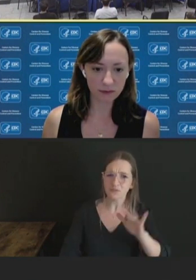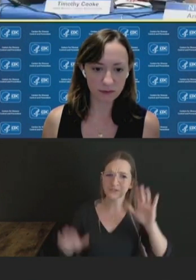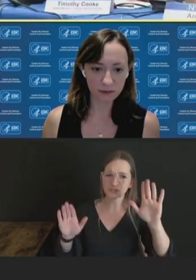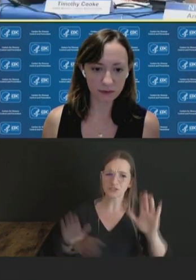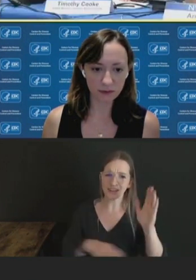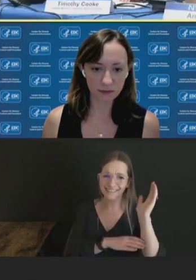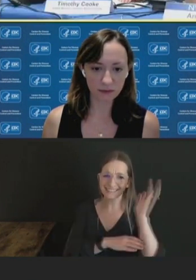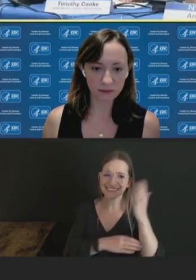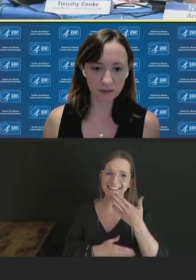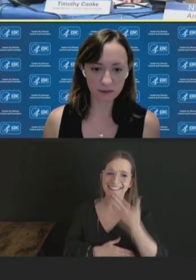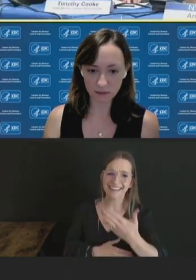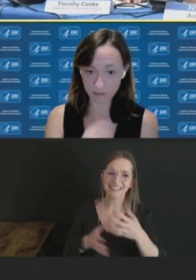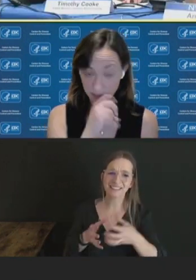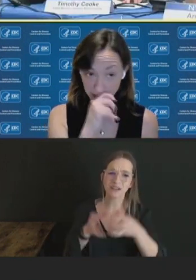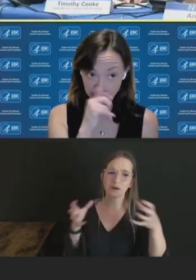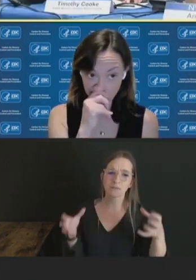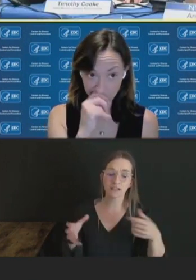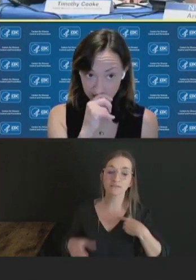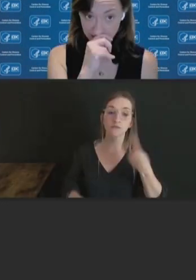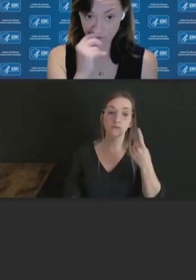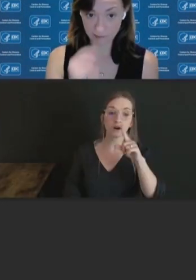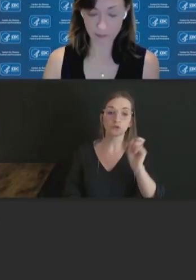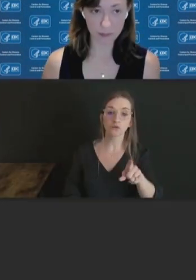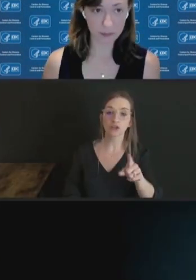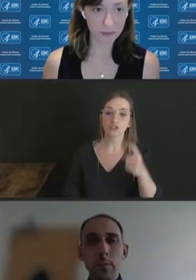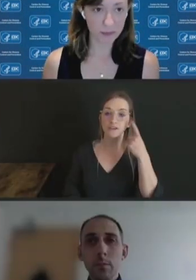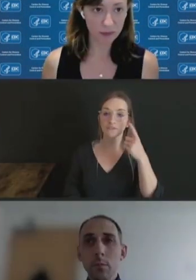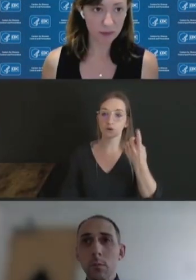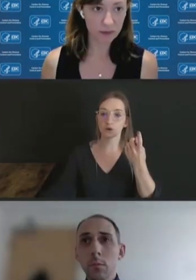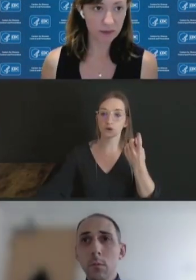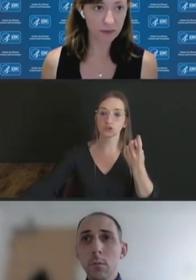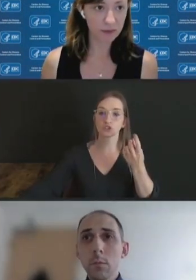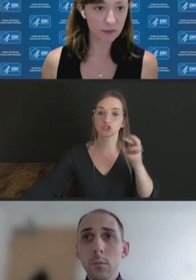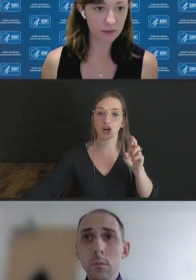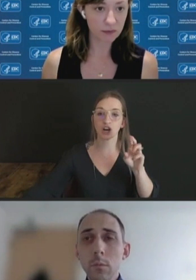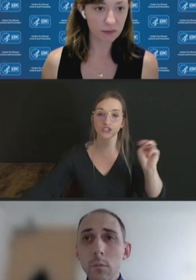I had a question for Dr. Madenci.